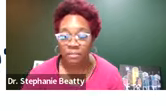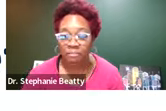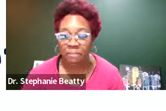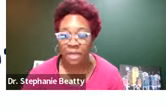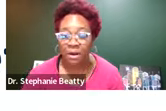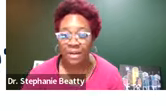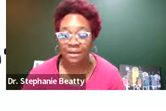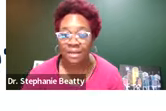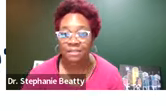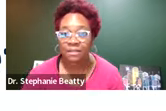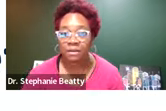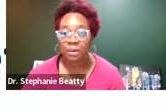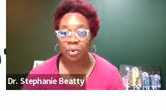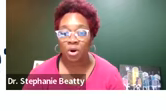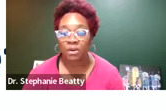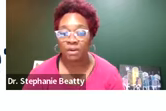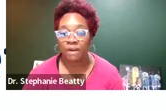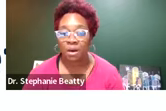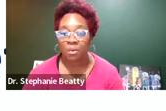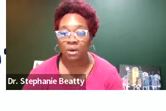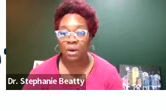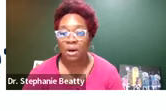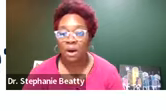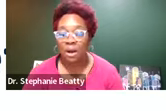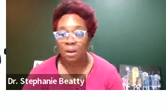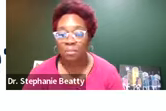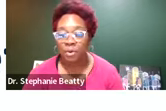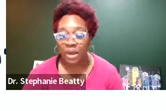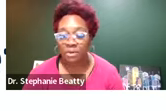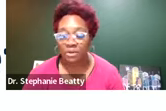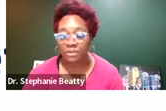that are not necessarily a part of our parameters are: